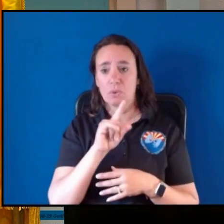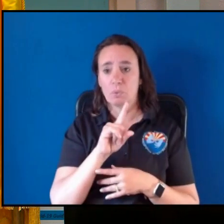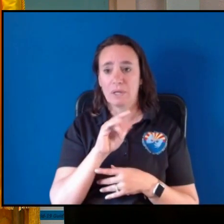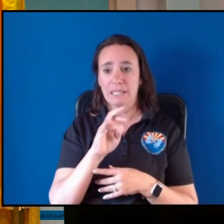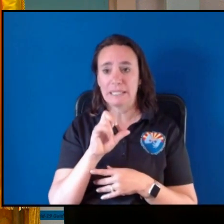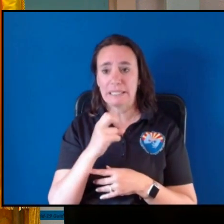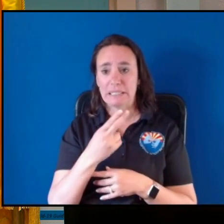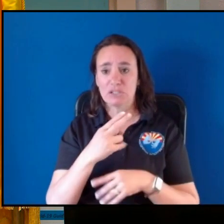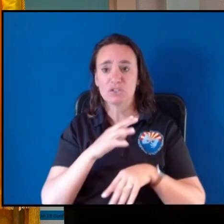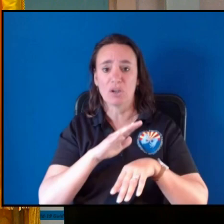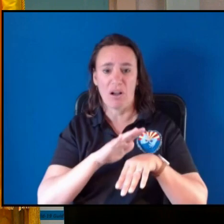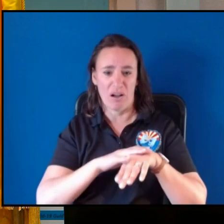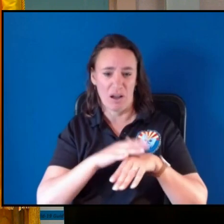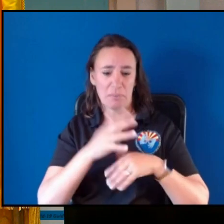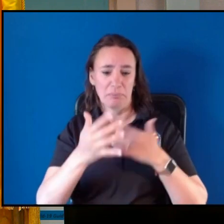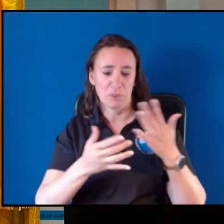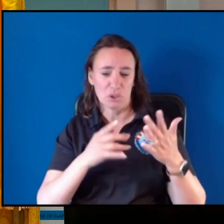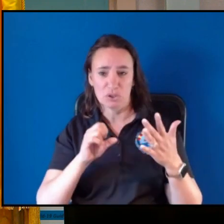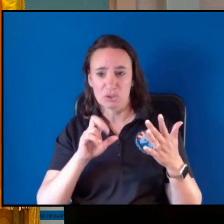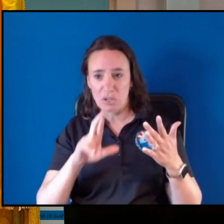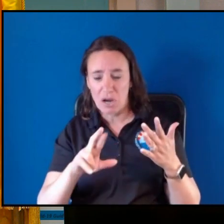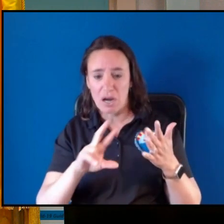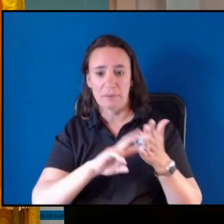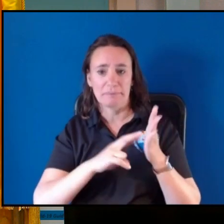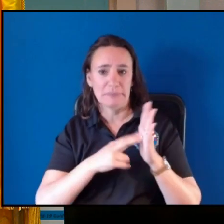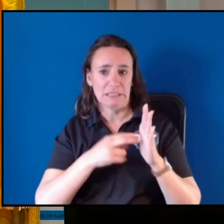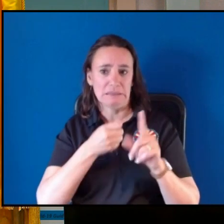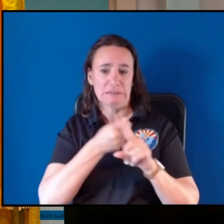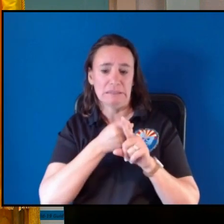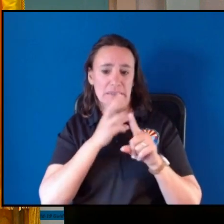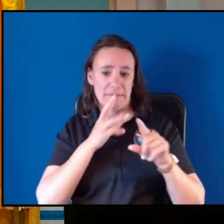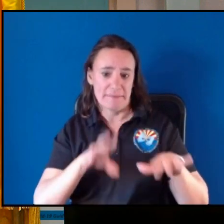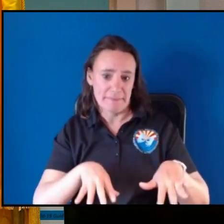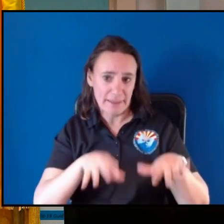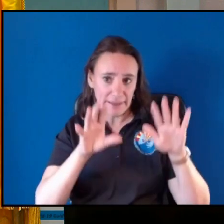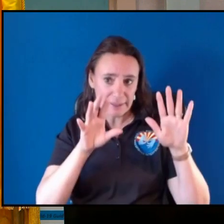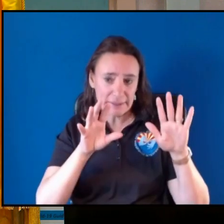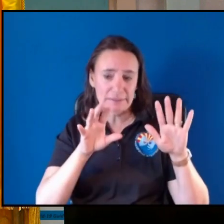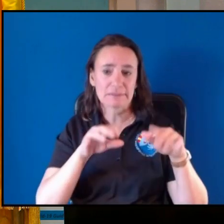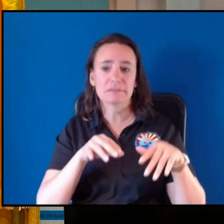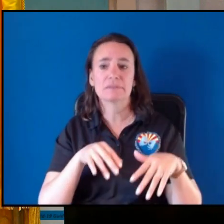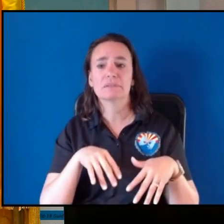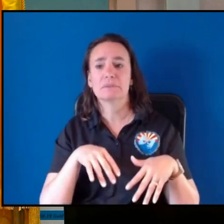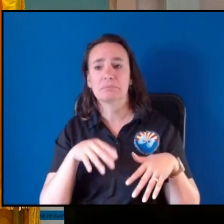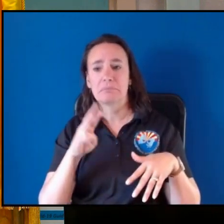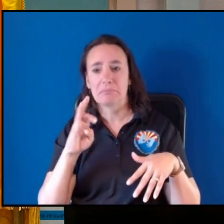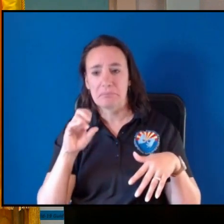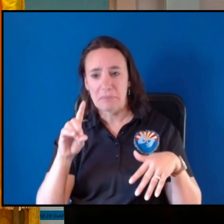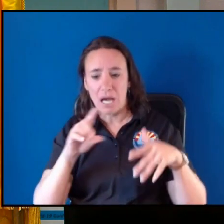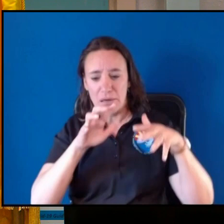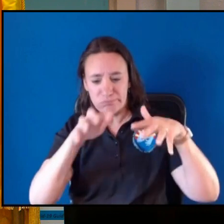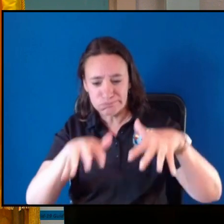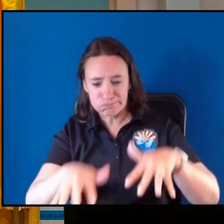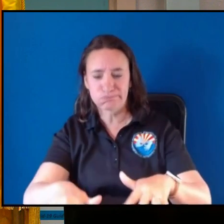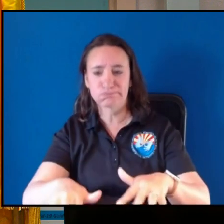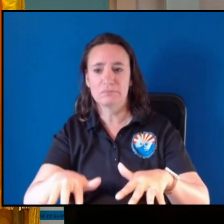flooding, mudslides, stuff like that. We'll talk about that in a minute but here's what it looks like Tuesday, Wednesday, Thursday. These are the days with the better rain chances